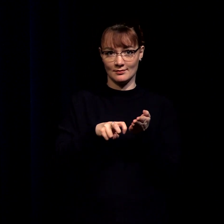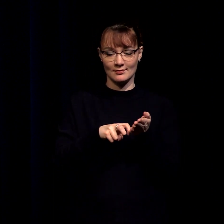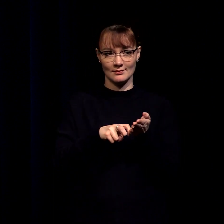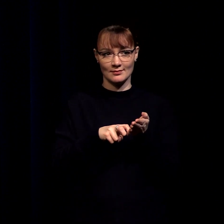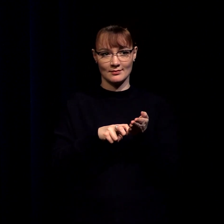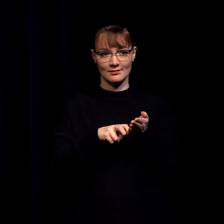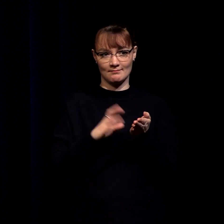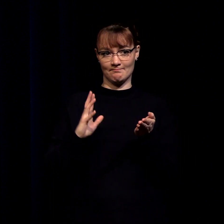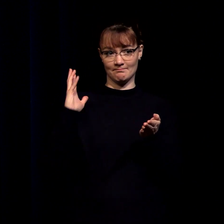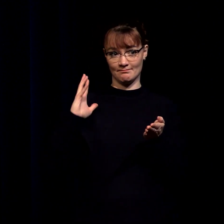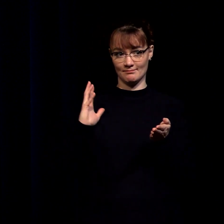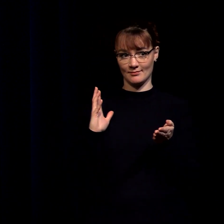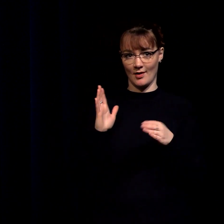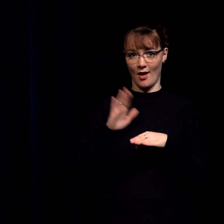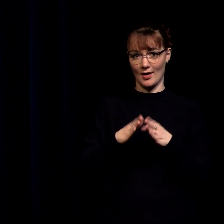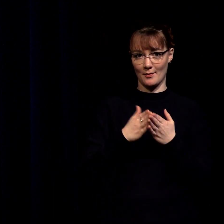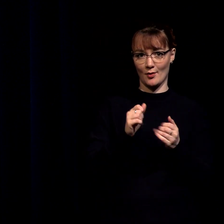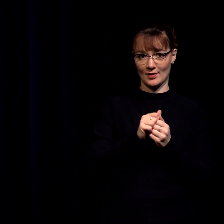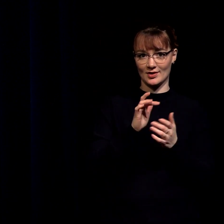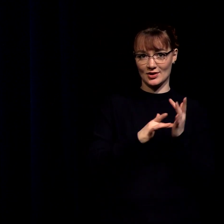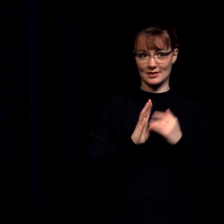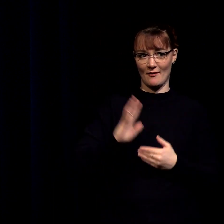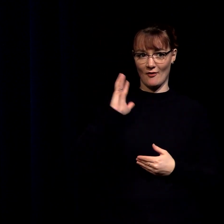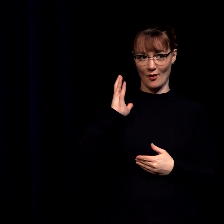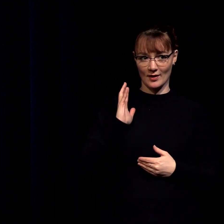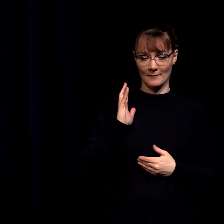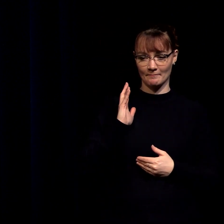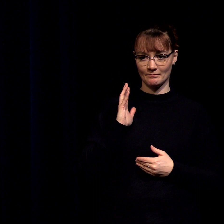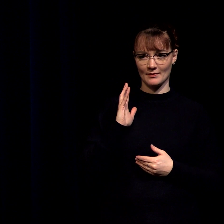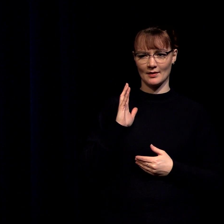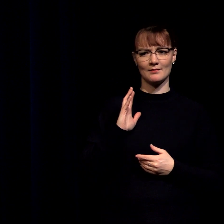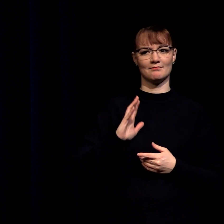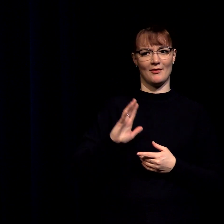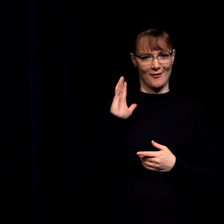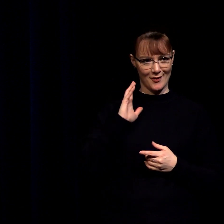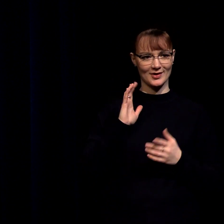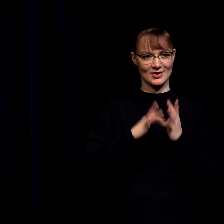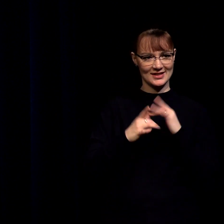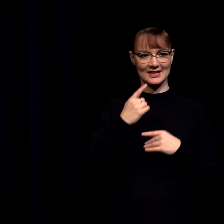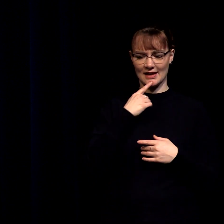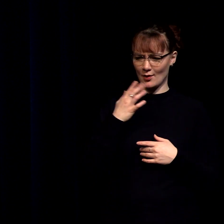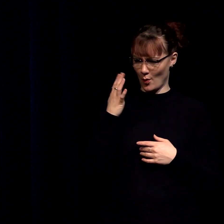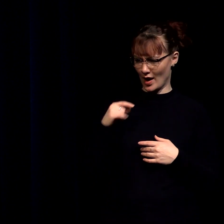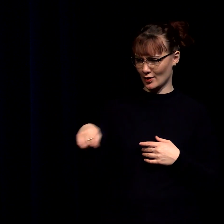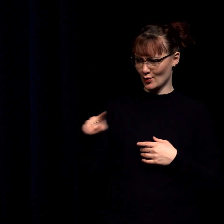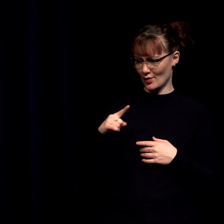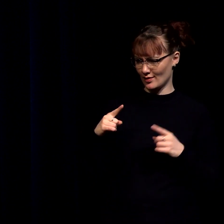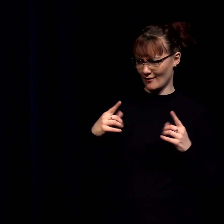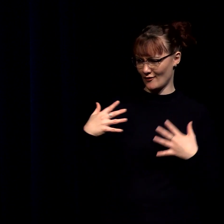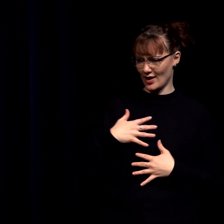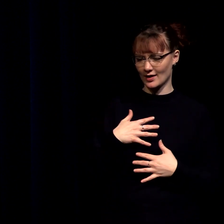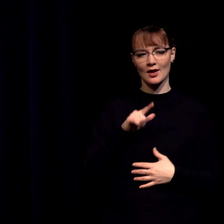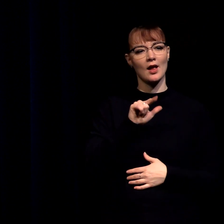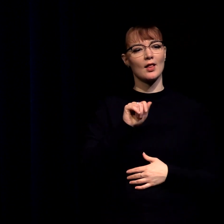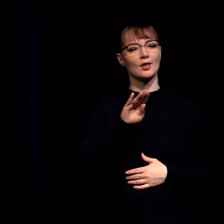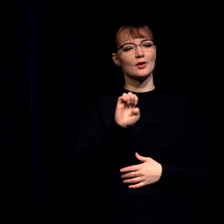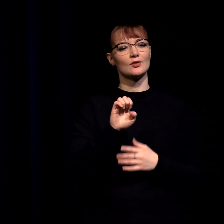that was sinking, and he said, Why are you afraid? And see you know the story it's in Luke five. It's the calling of Simon